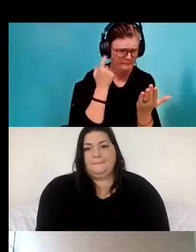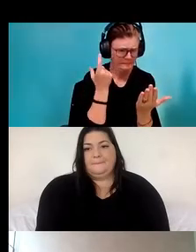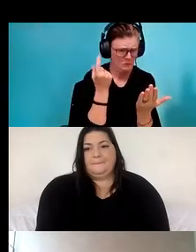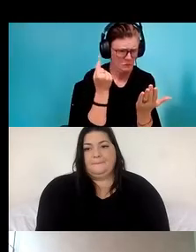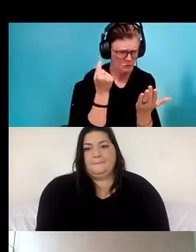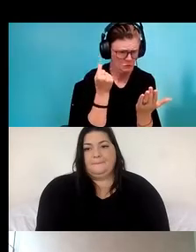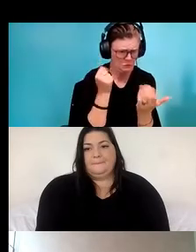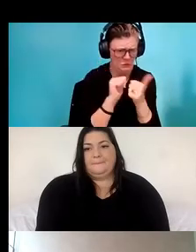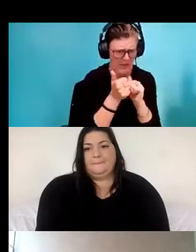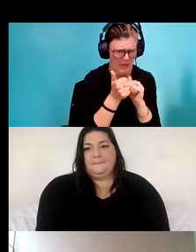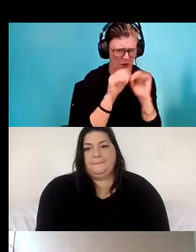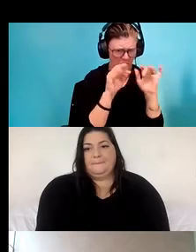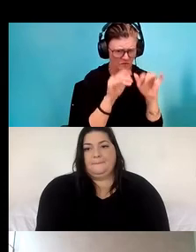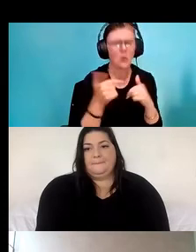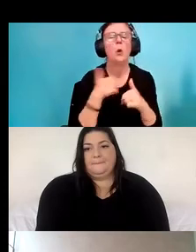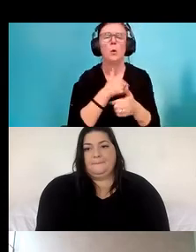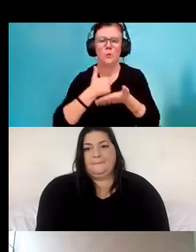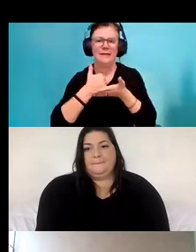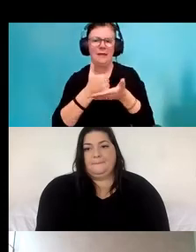are required to complete twice a year,